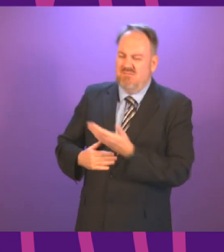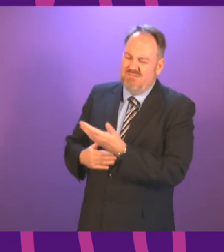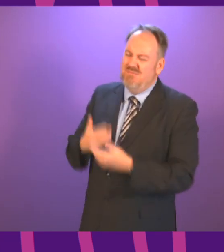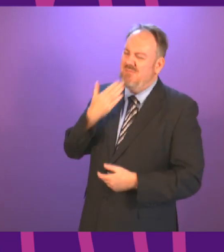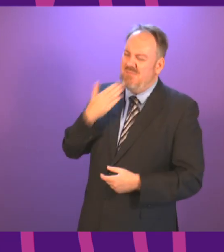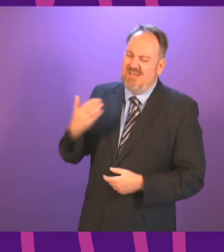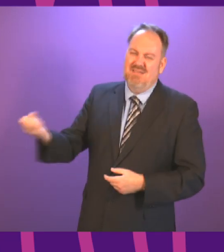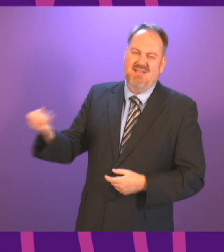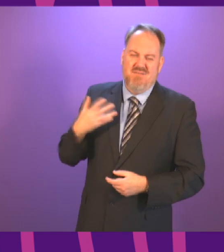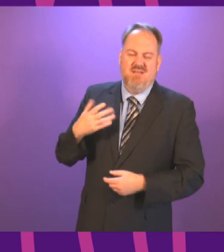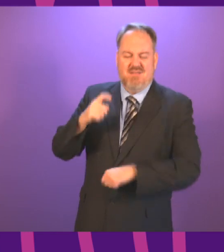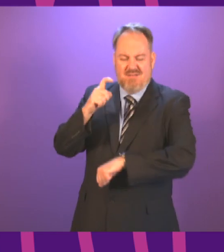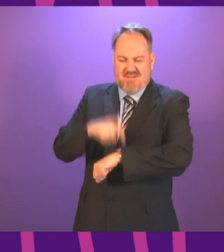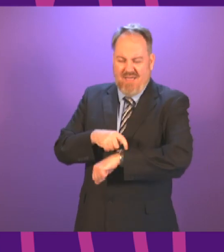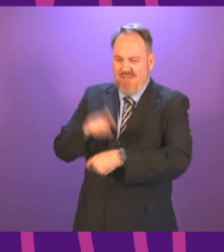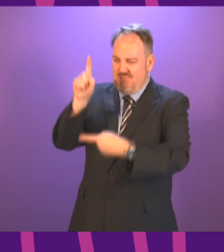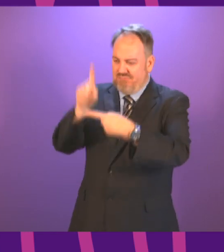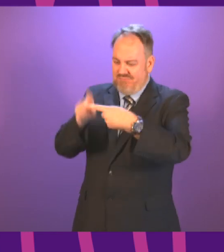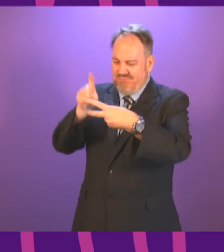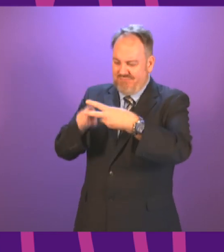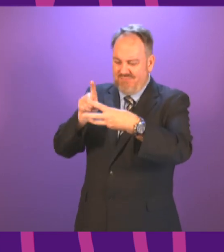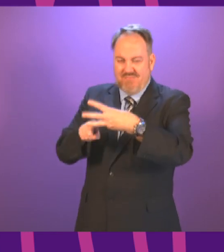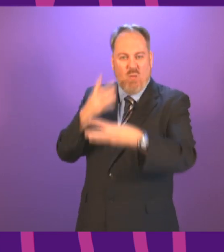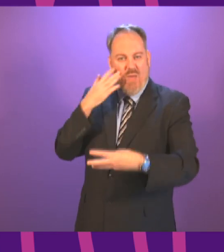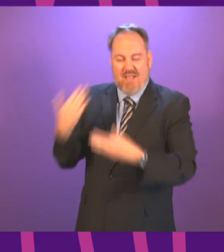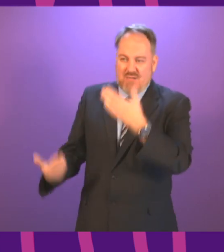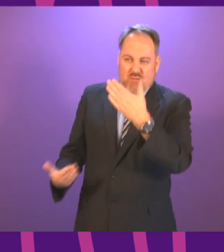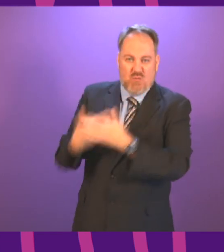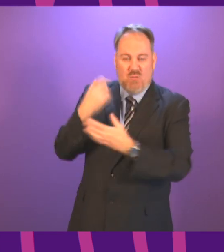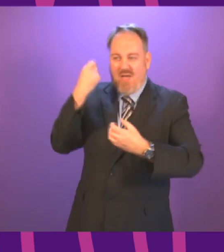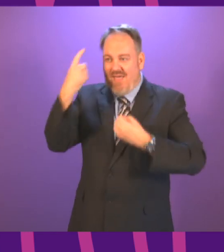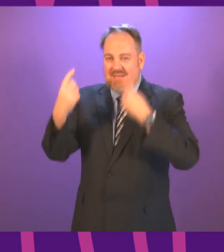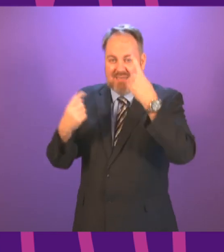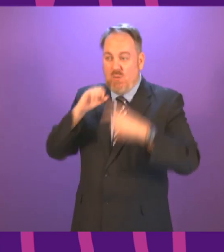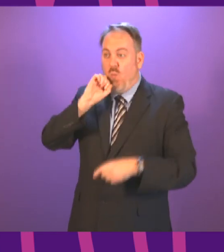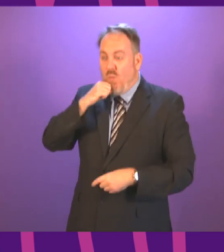Can the First Minister give us some kind of timetable for when that kind of innovation will happen?